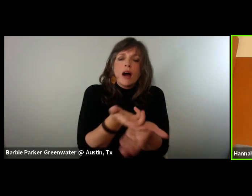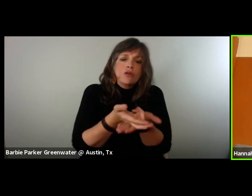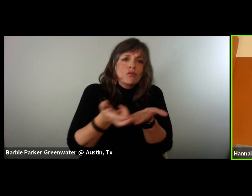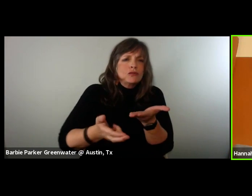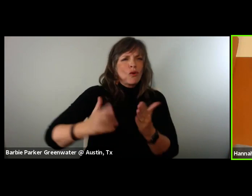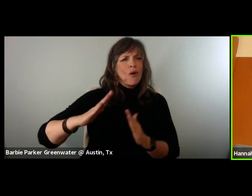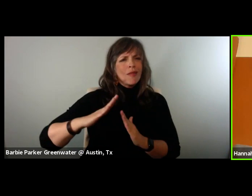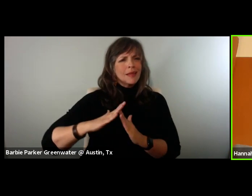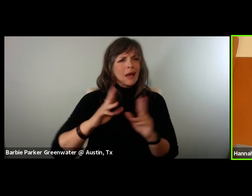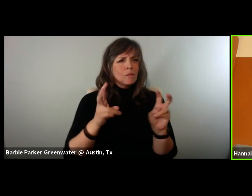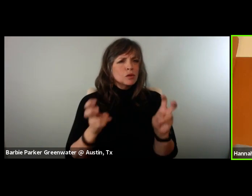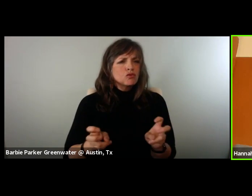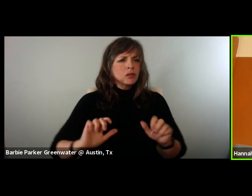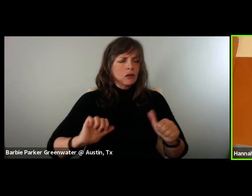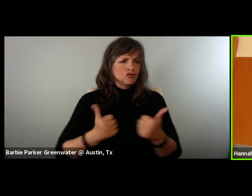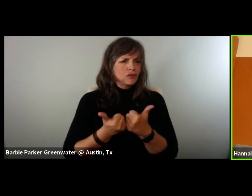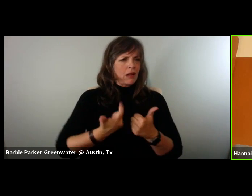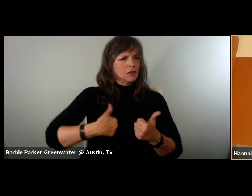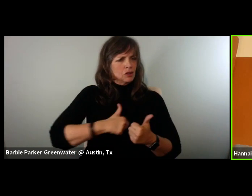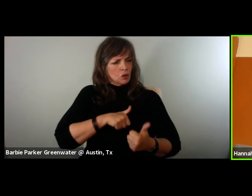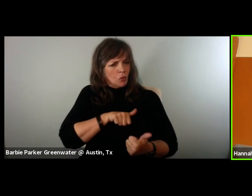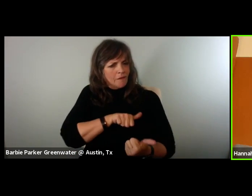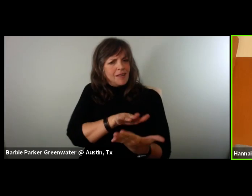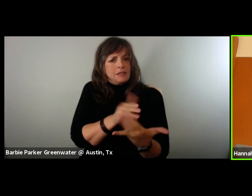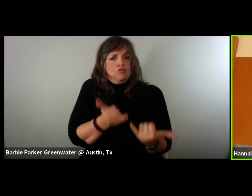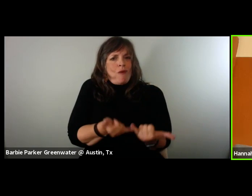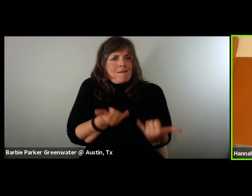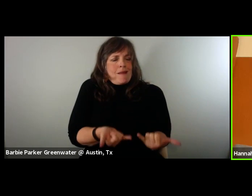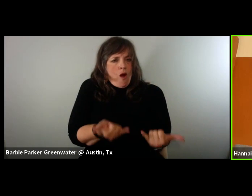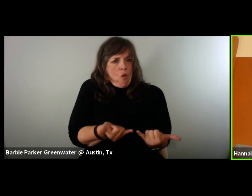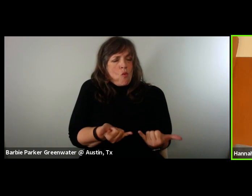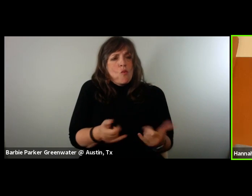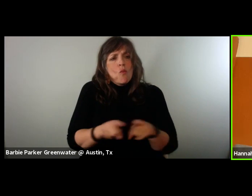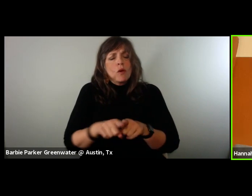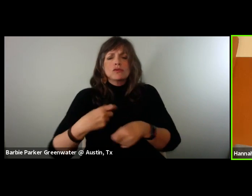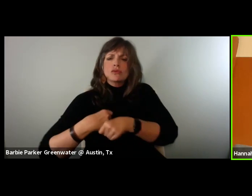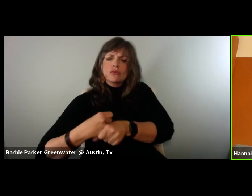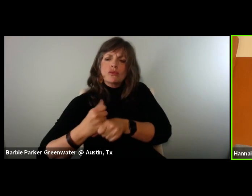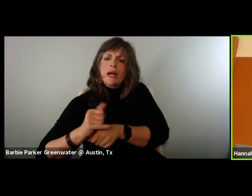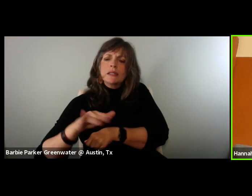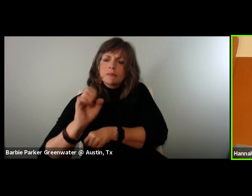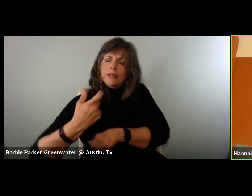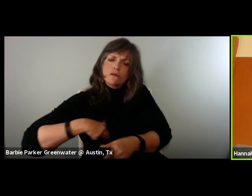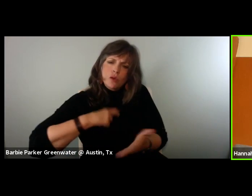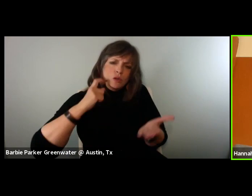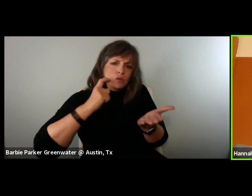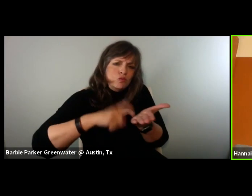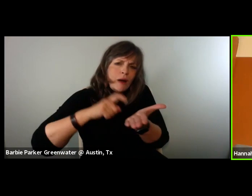and challenges individual artists are facing right now as well as to create space for us to recognize one another in a moment